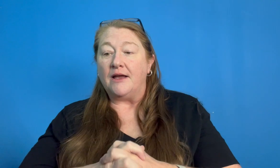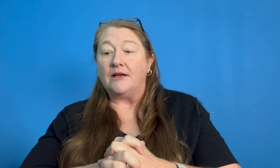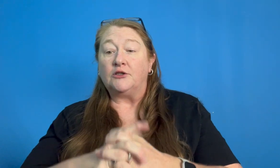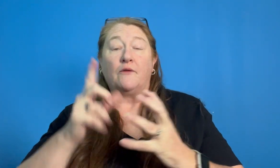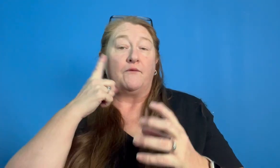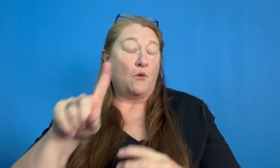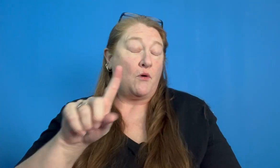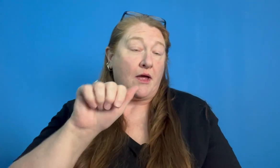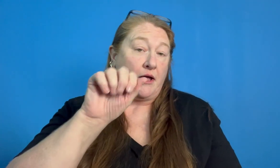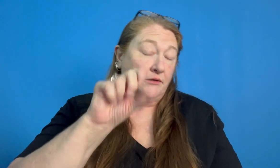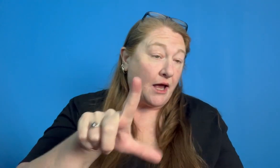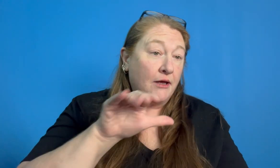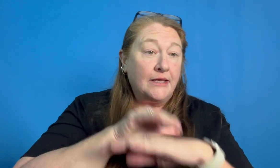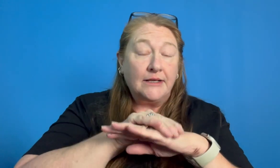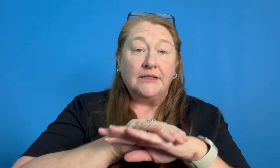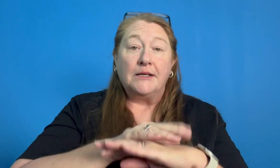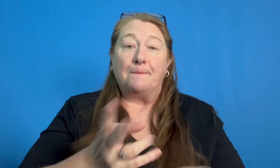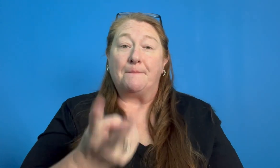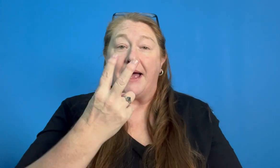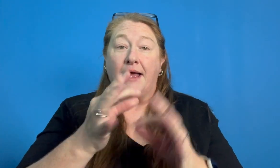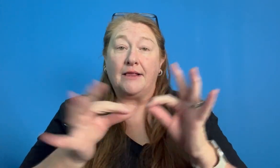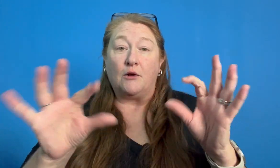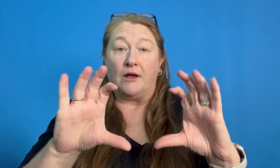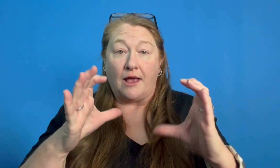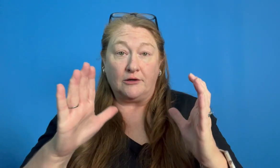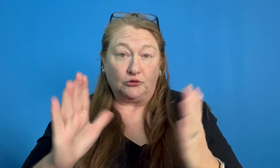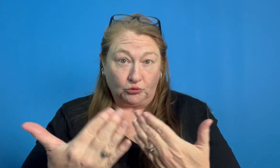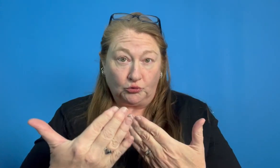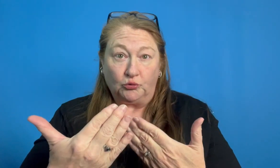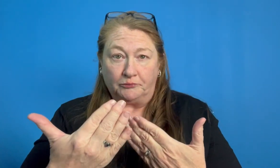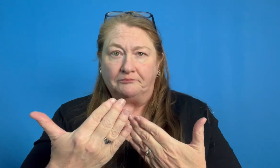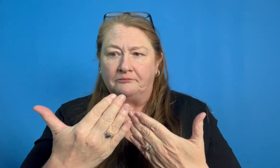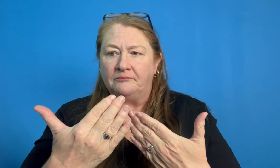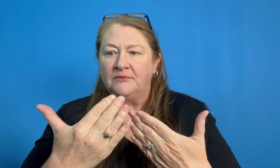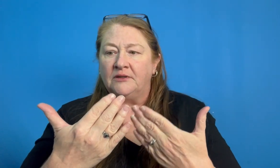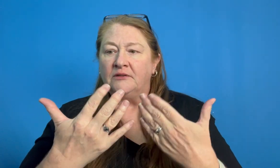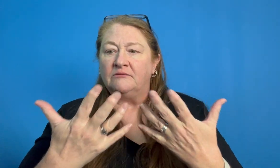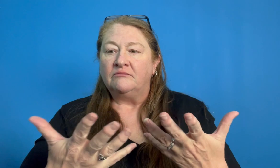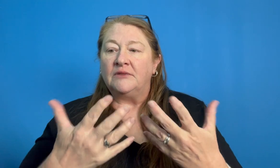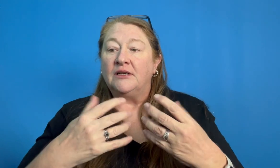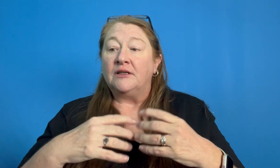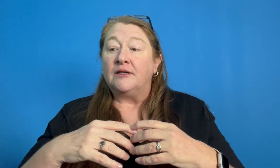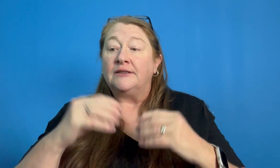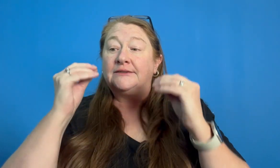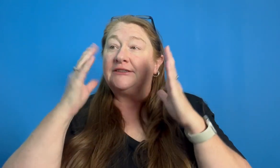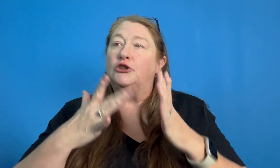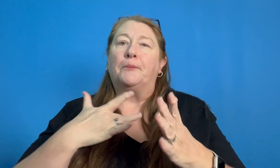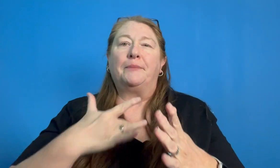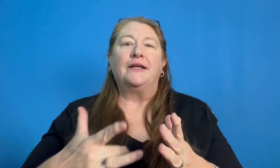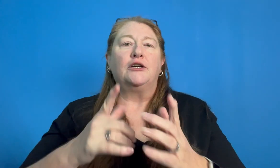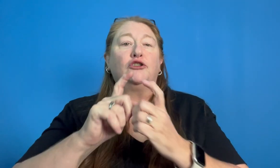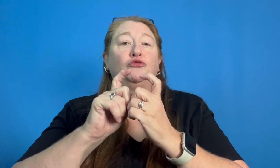In ASL/English bilingual classrooms, teachers often translate